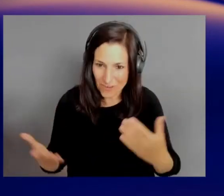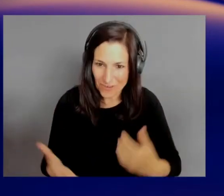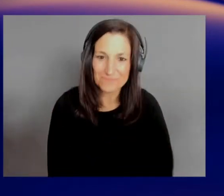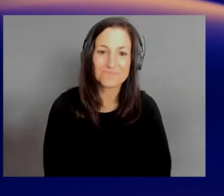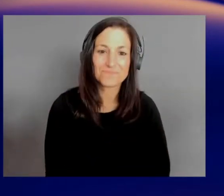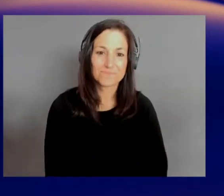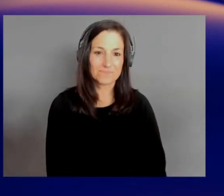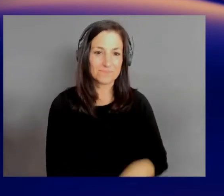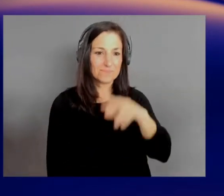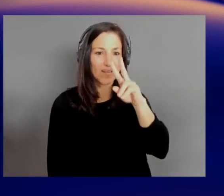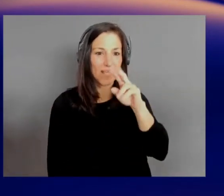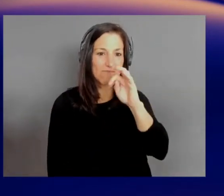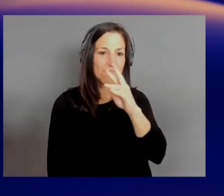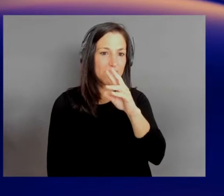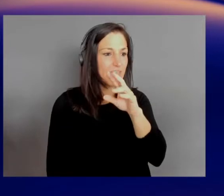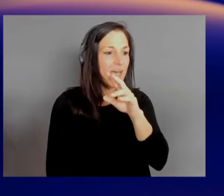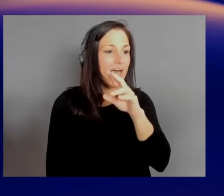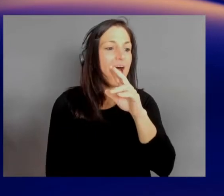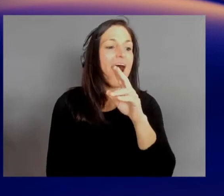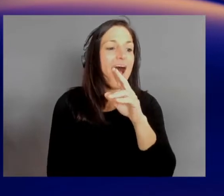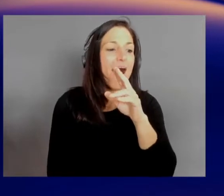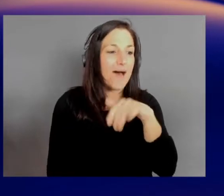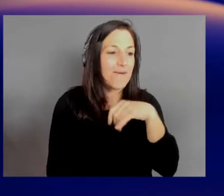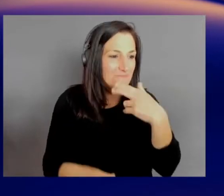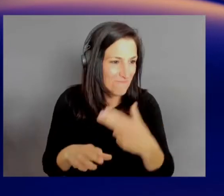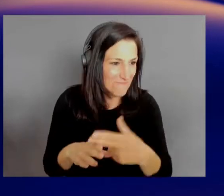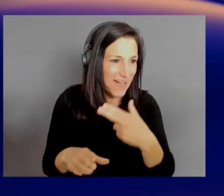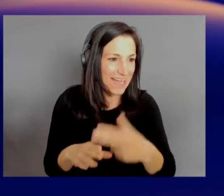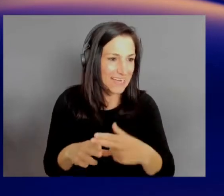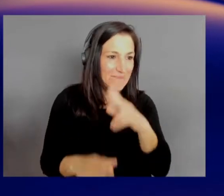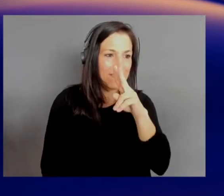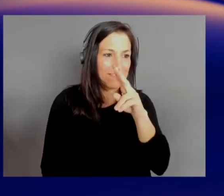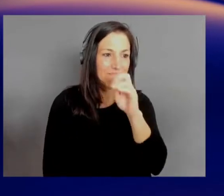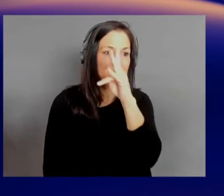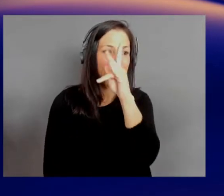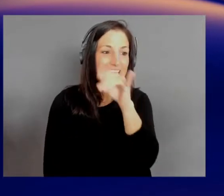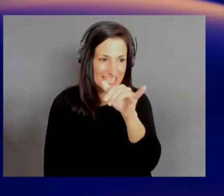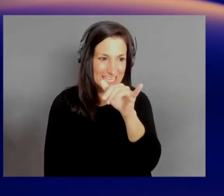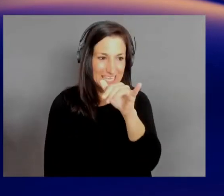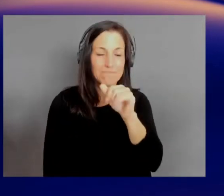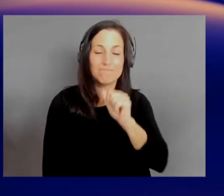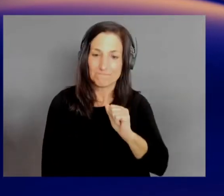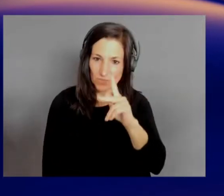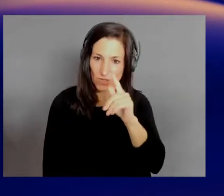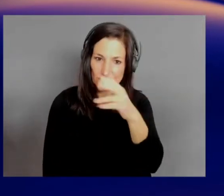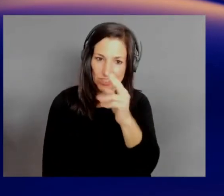I'm one of the BDs for our Communication Developer Services,